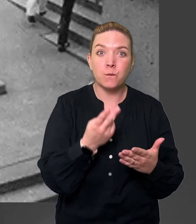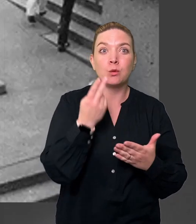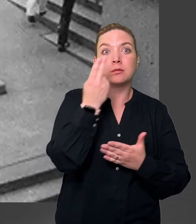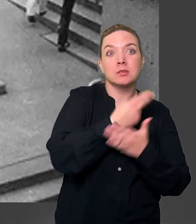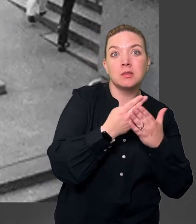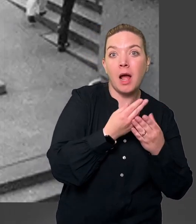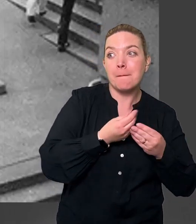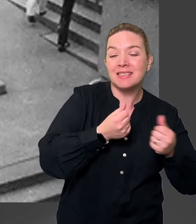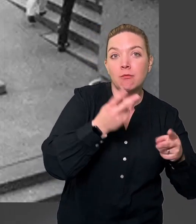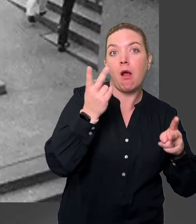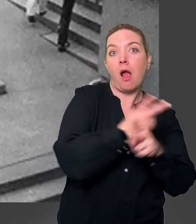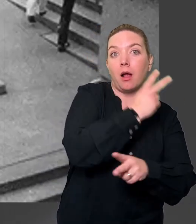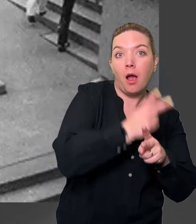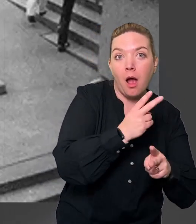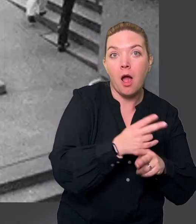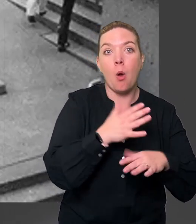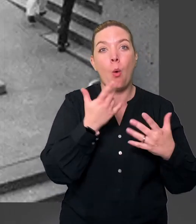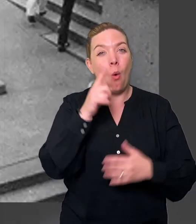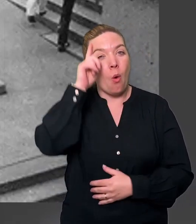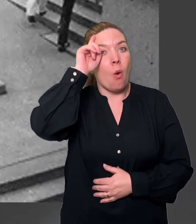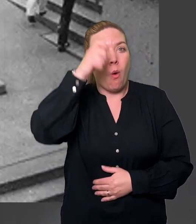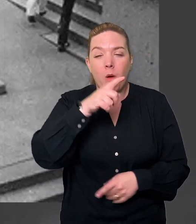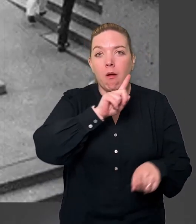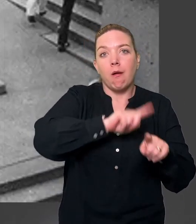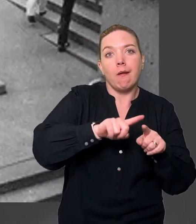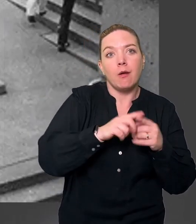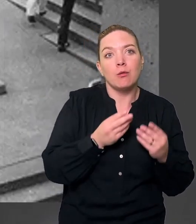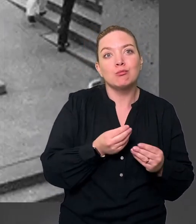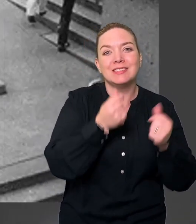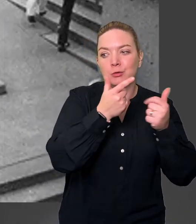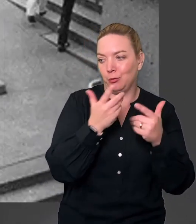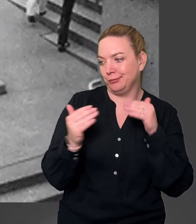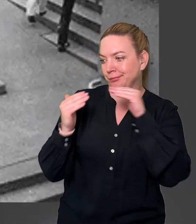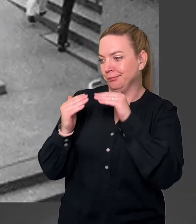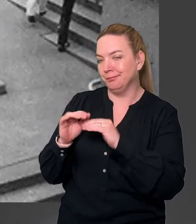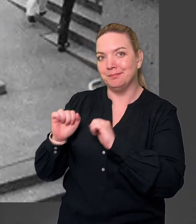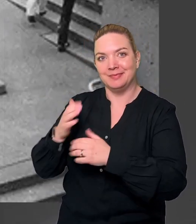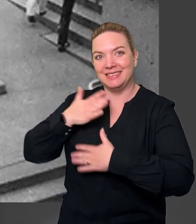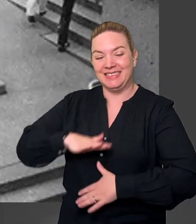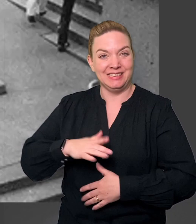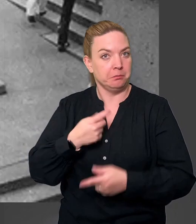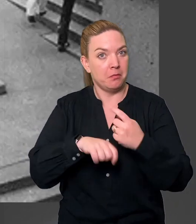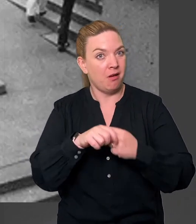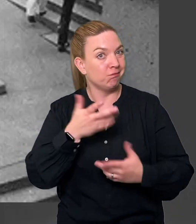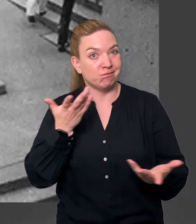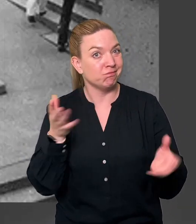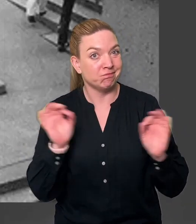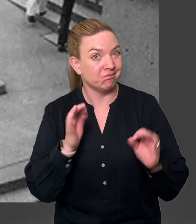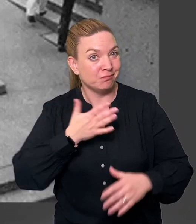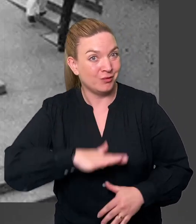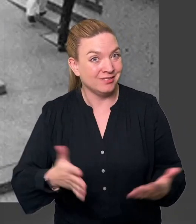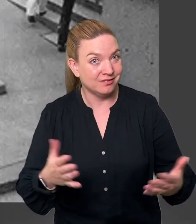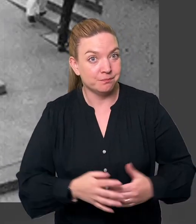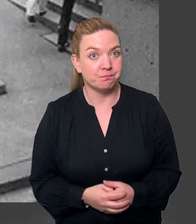material or create alternative resources to suit individual needs. Providing flexibility and options, you should